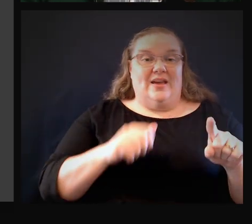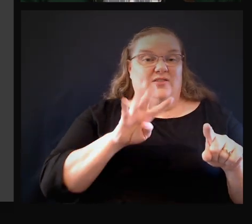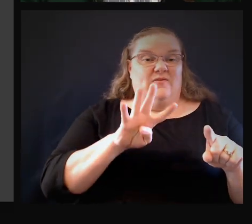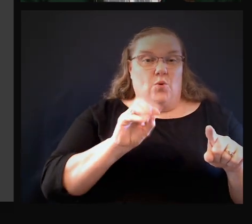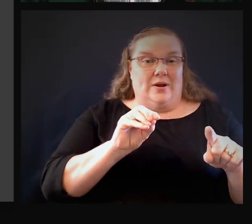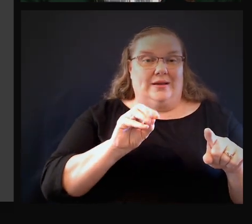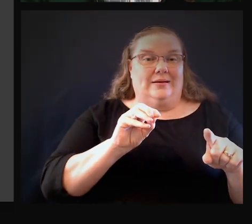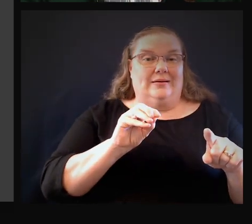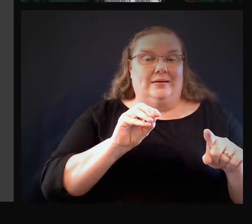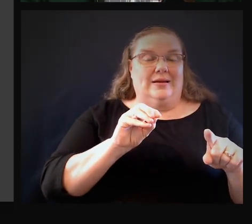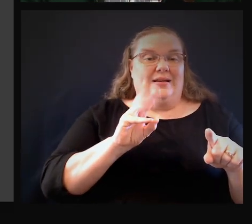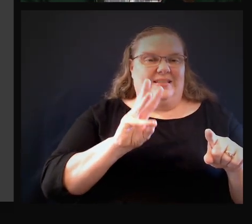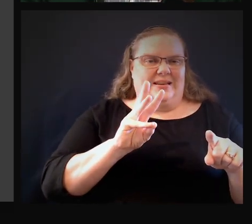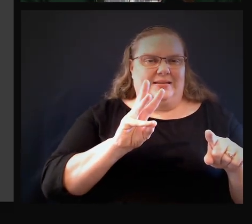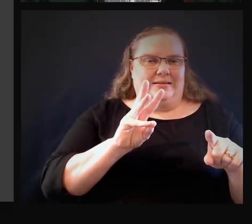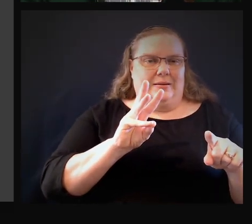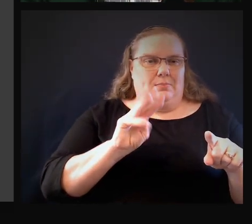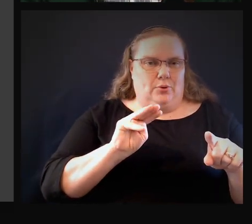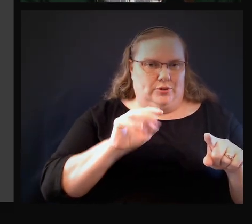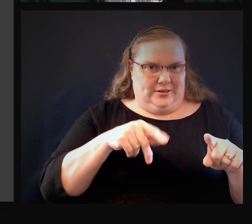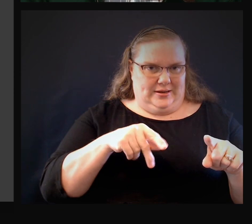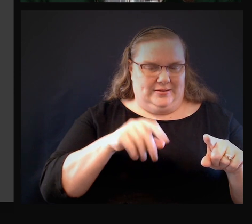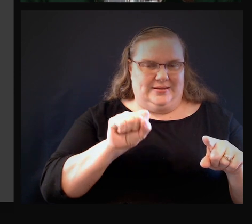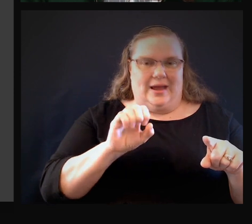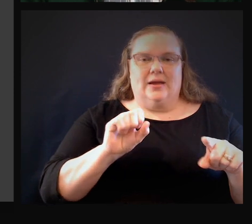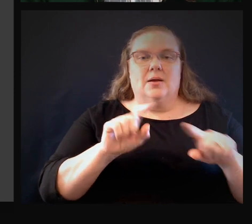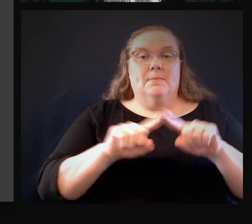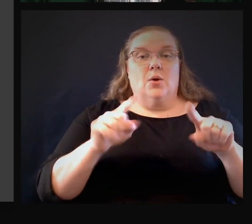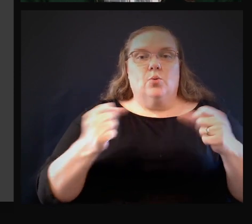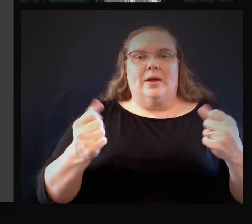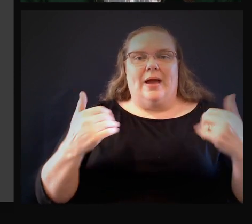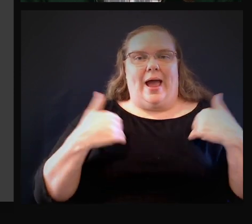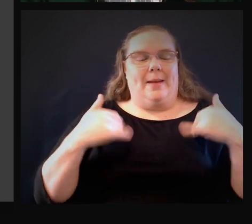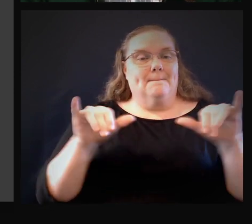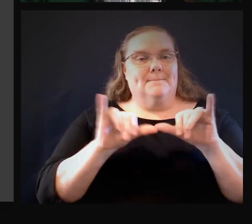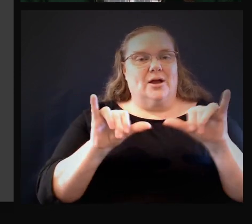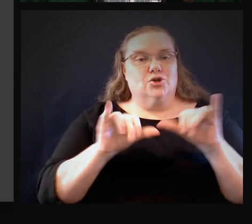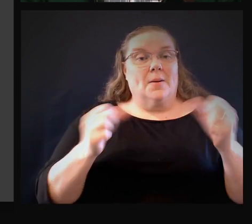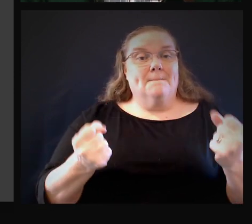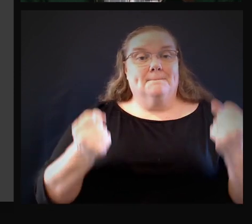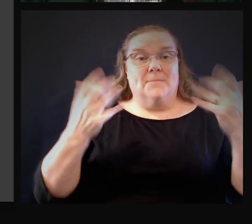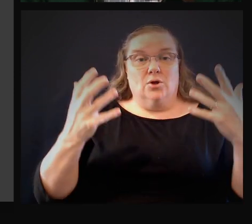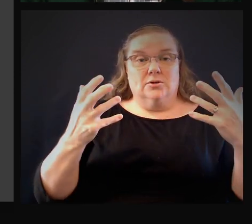We've measured power consumption with multiple devices, and confirmed our total power draw